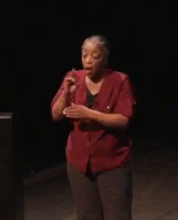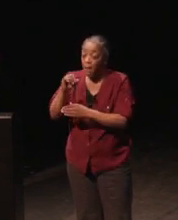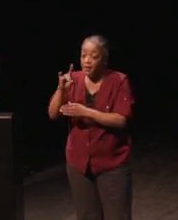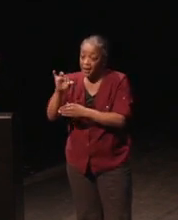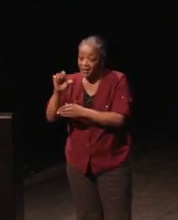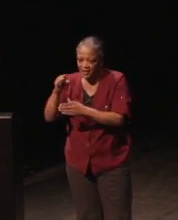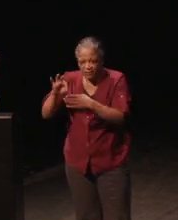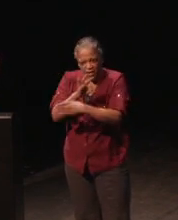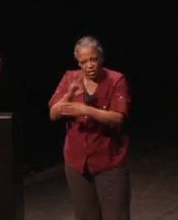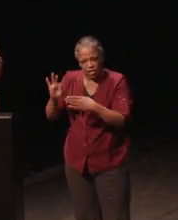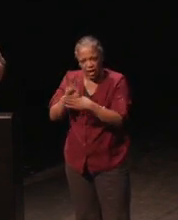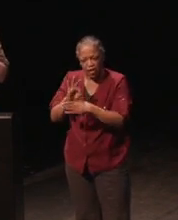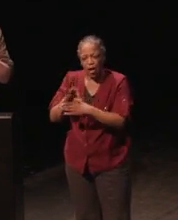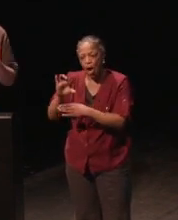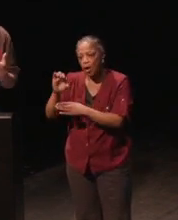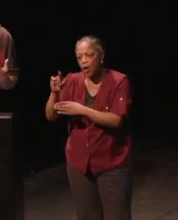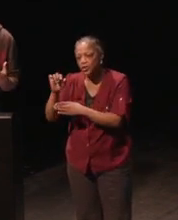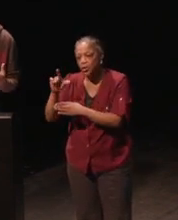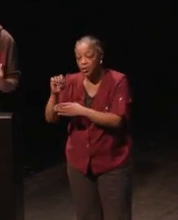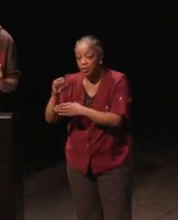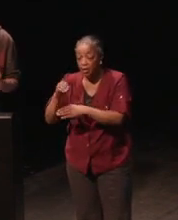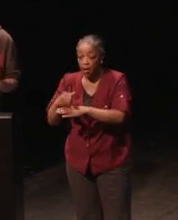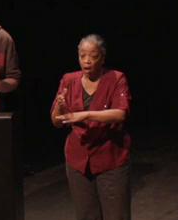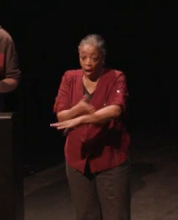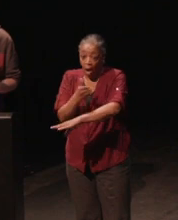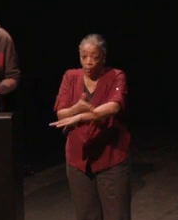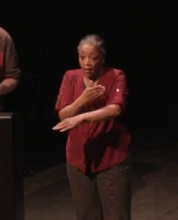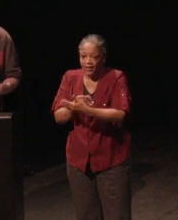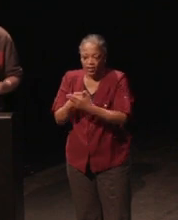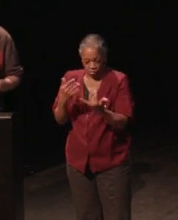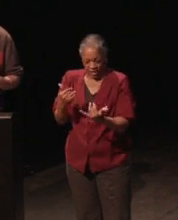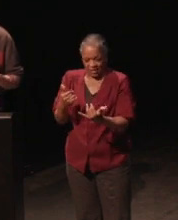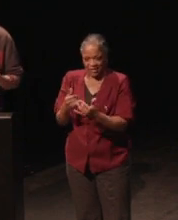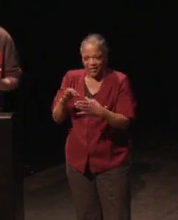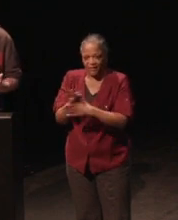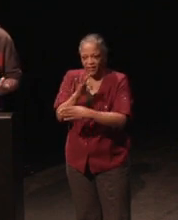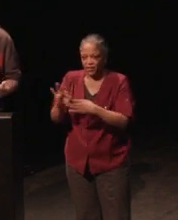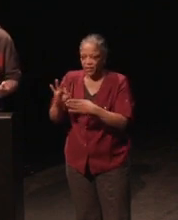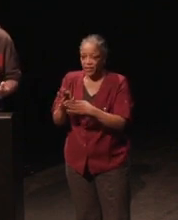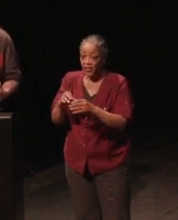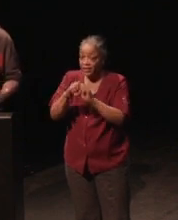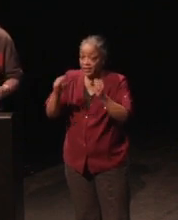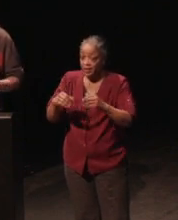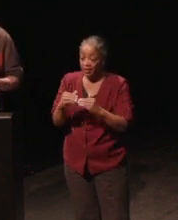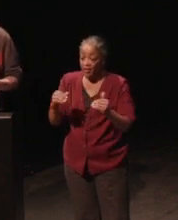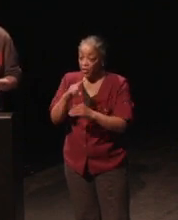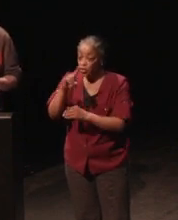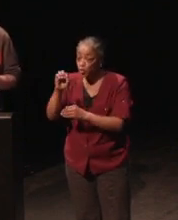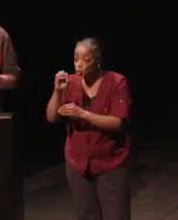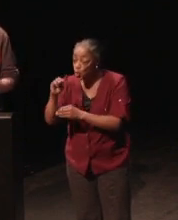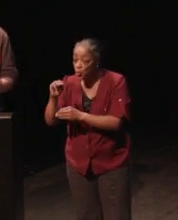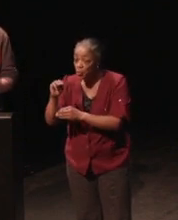Things like upgrades to existing functionality, like the system level zoom, upgrading that so that you can lock it in